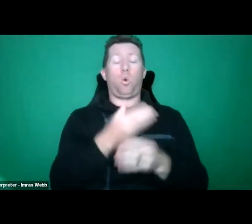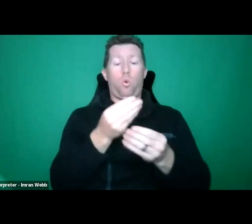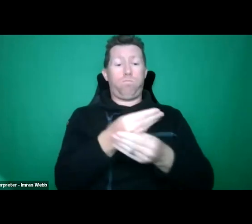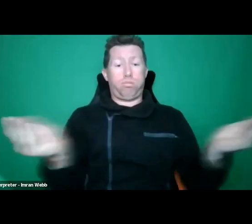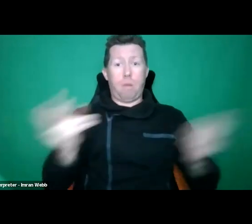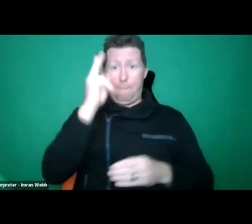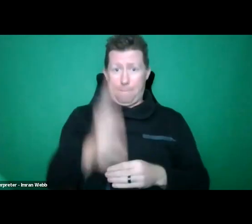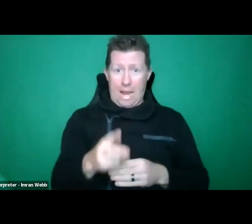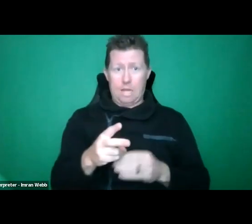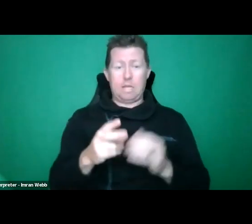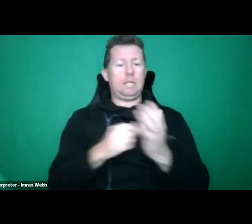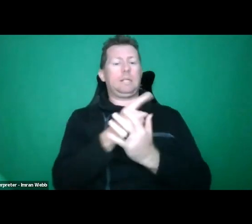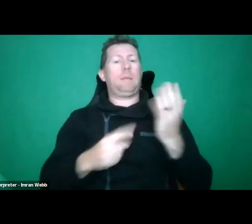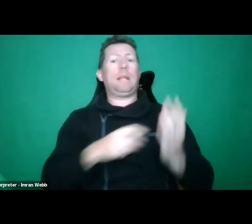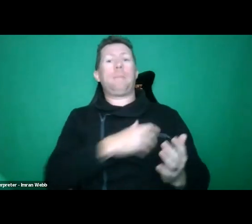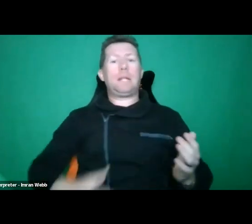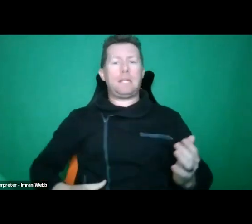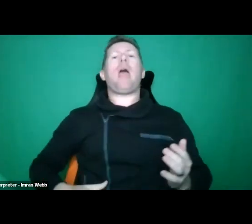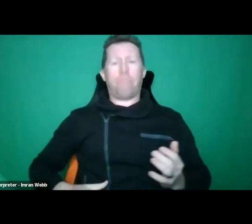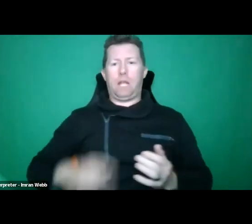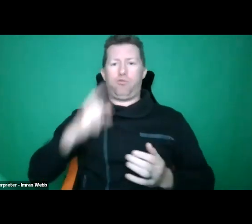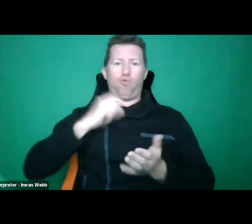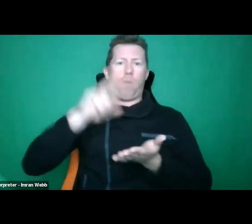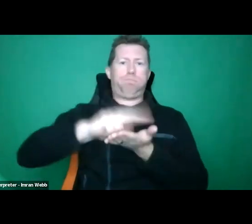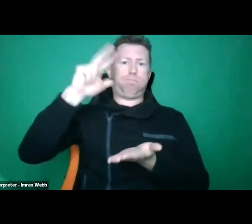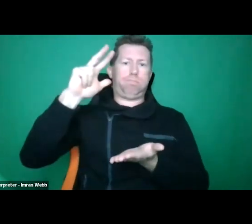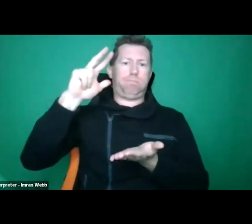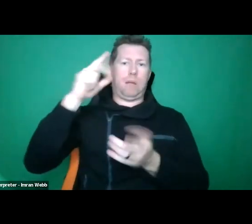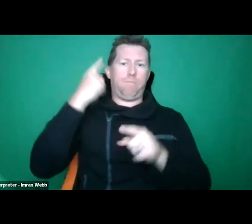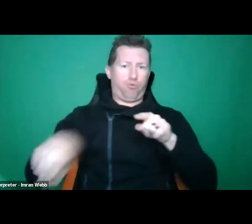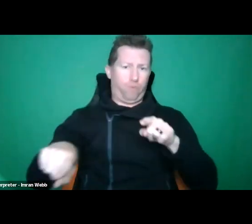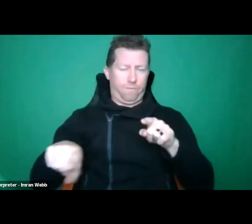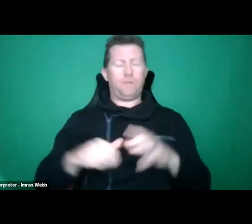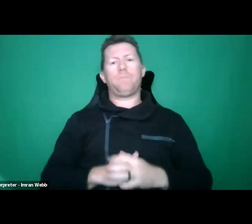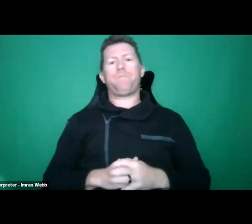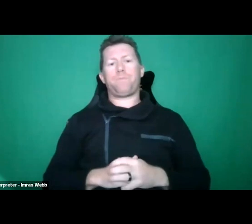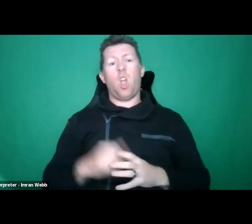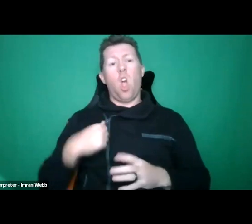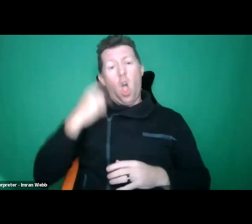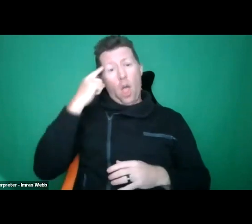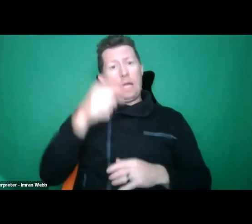for approval. And I think this is a very important aspect